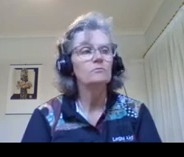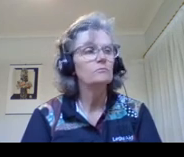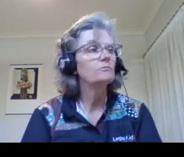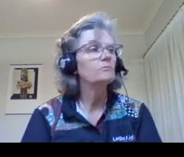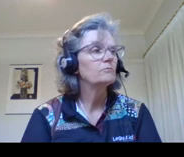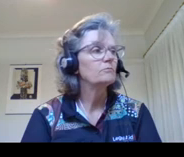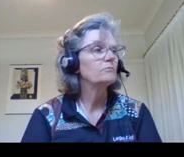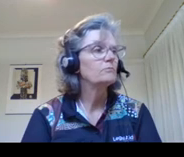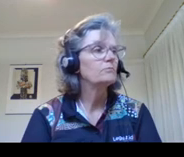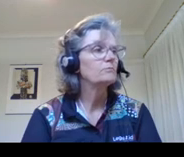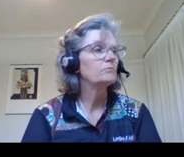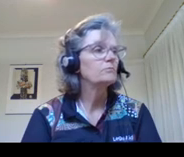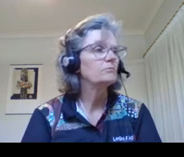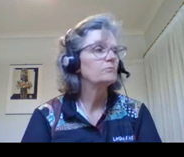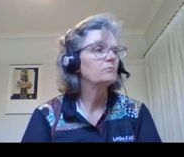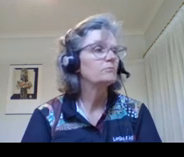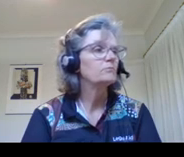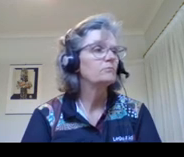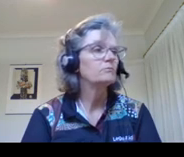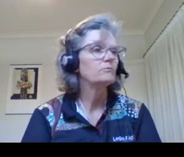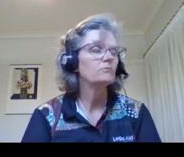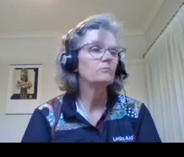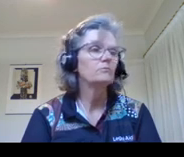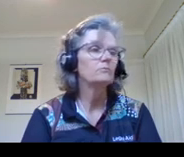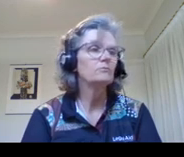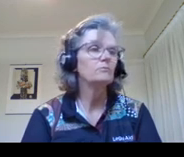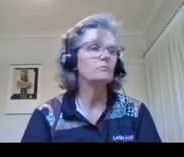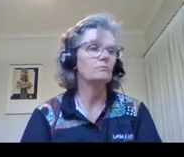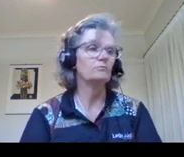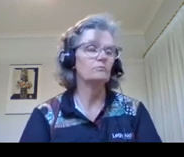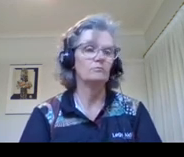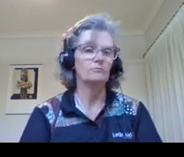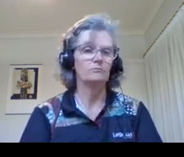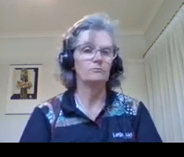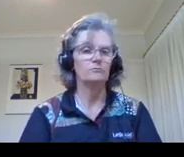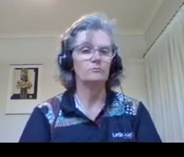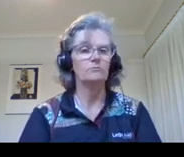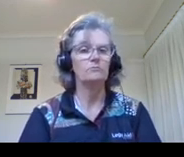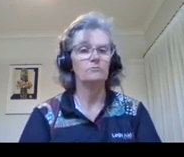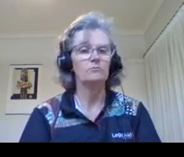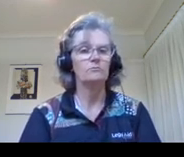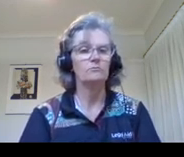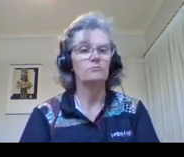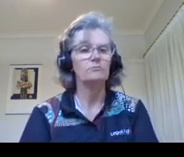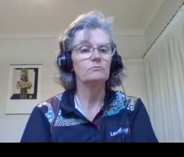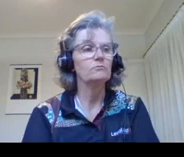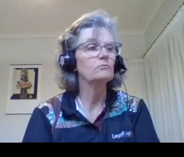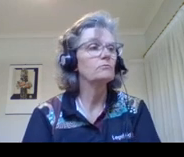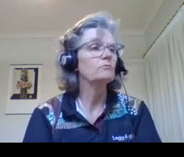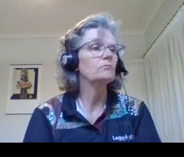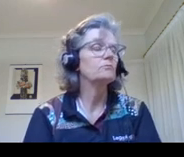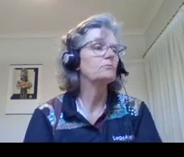cybercrime you can contact cyberum.gov.edu so anything to do with online interaction that's